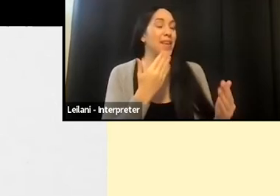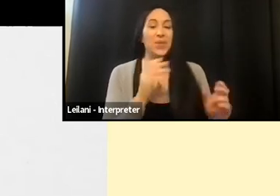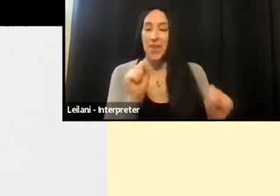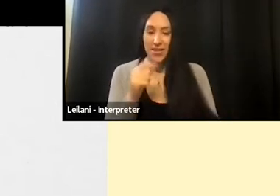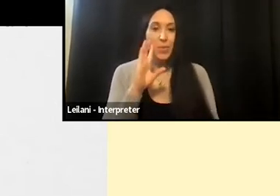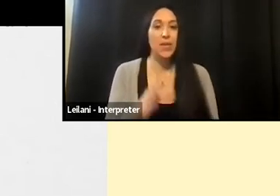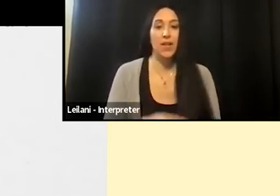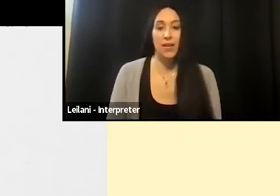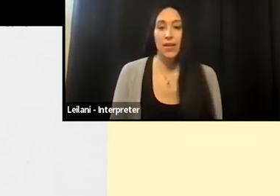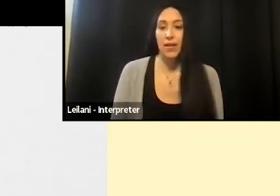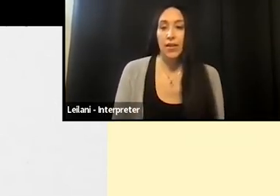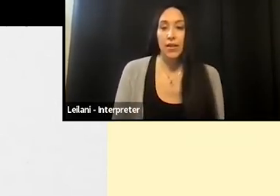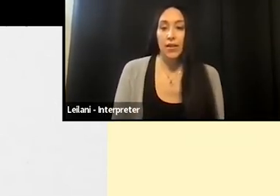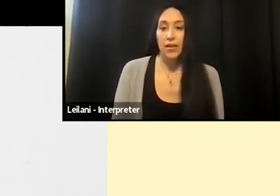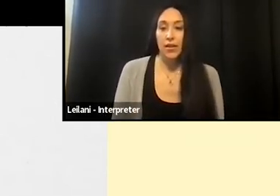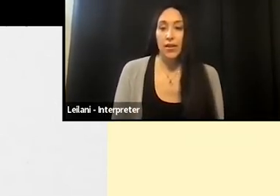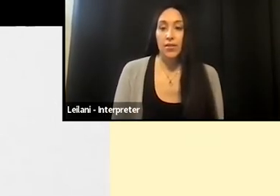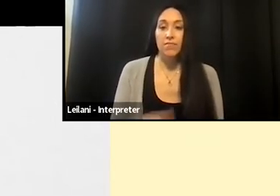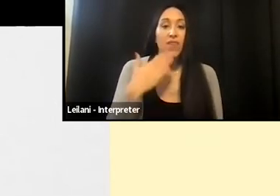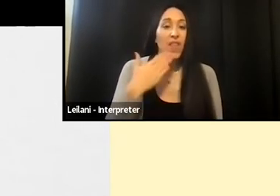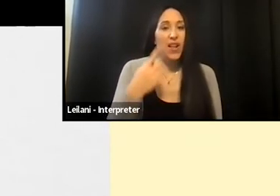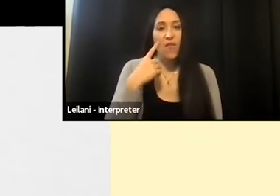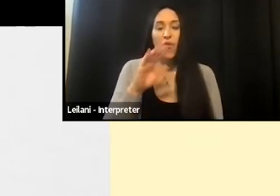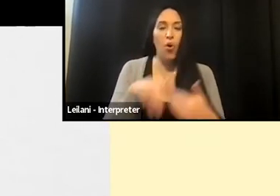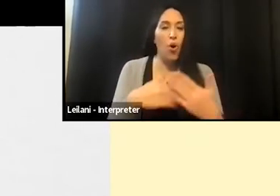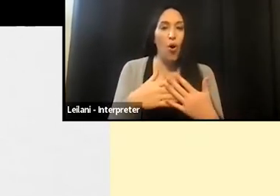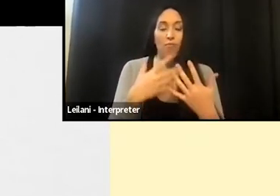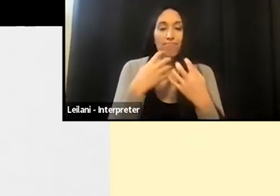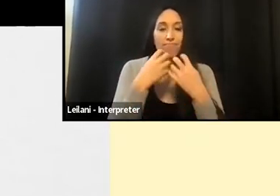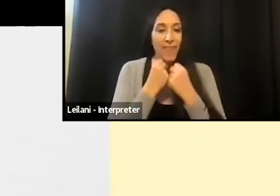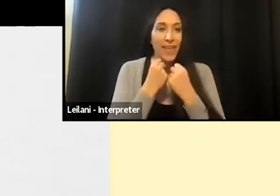And thank you also for just all the care and consideration in this conversation, really appreciate it.